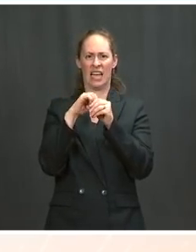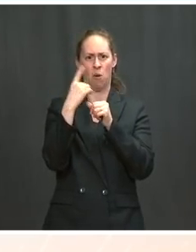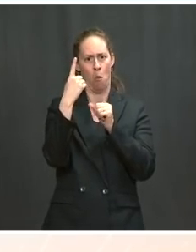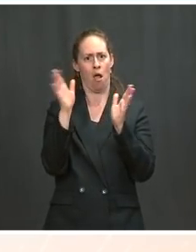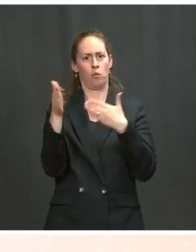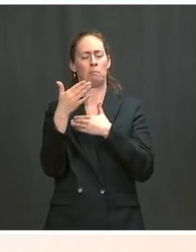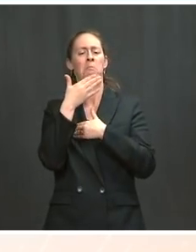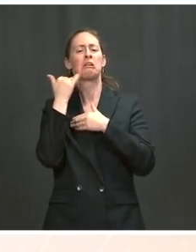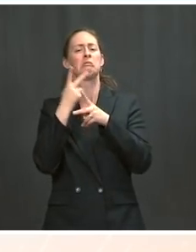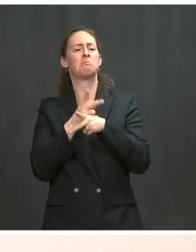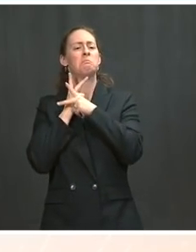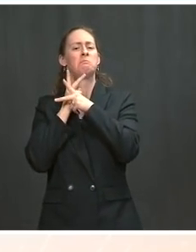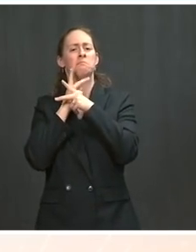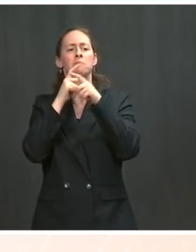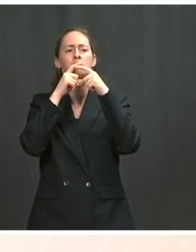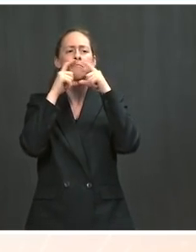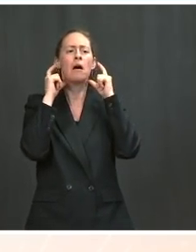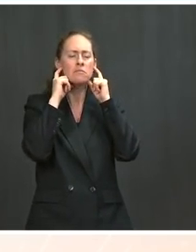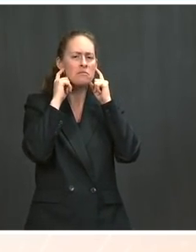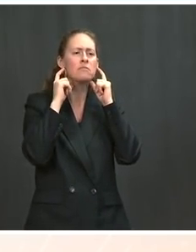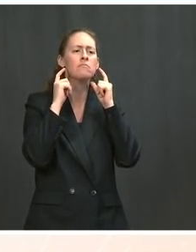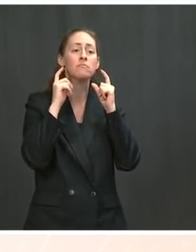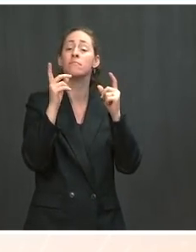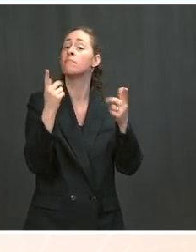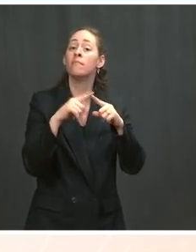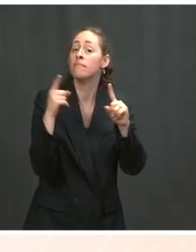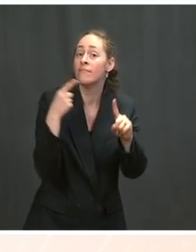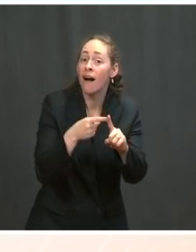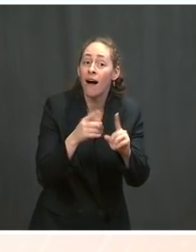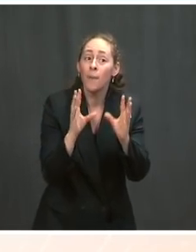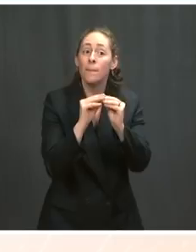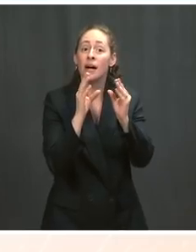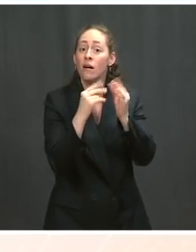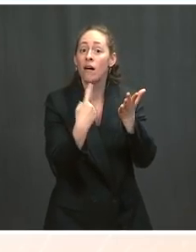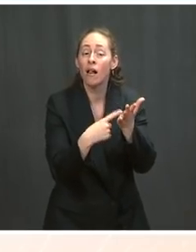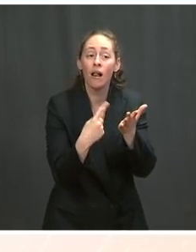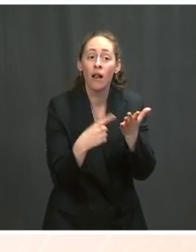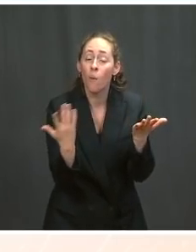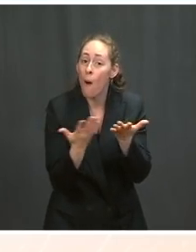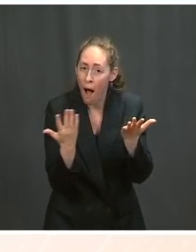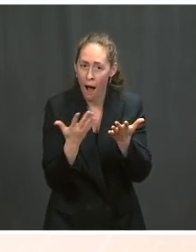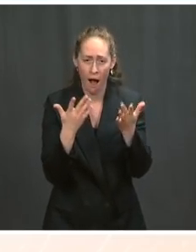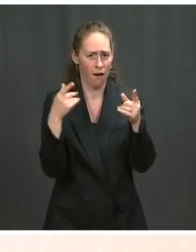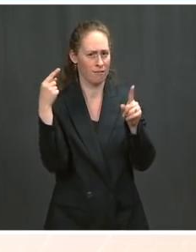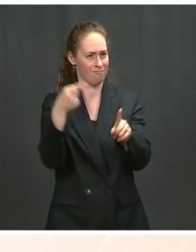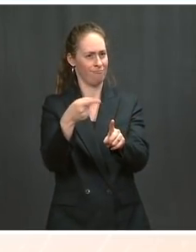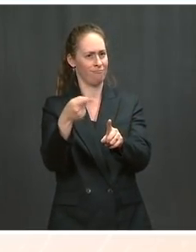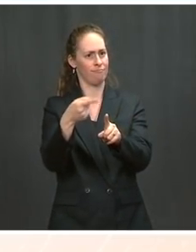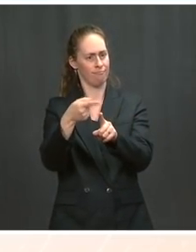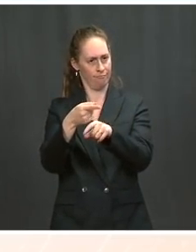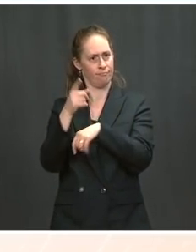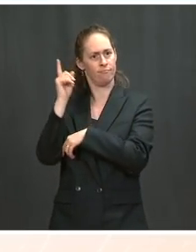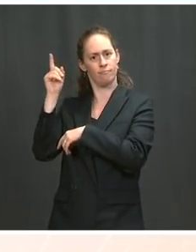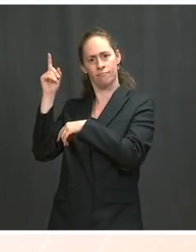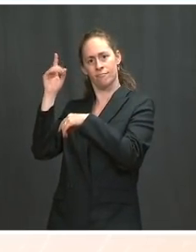from the meeting yesterday -- I think what most people look at it and take away is that the President sat there with Democrats and Republicans;